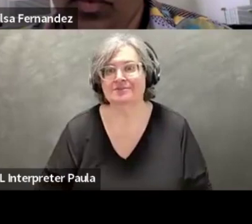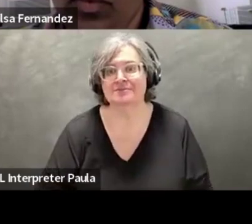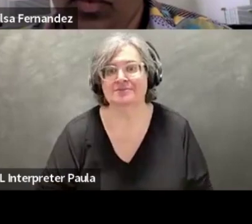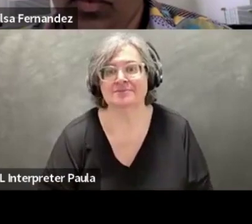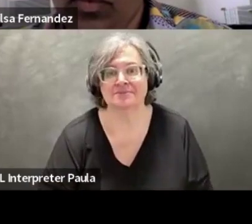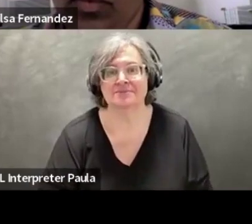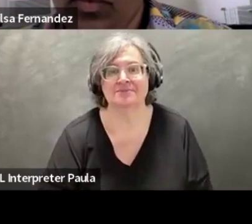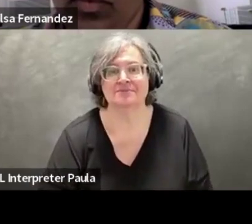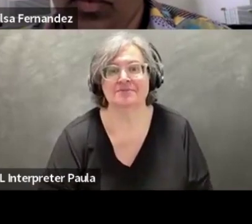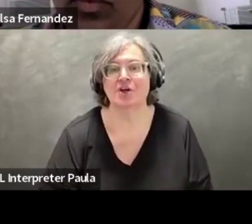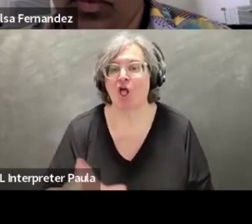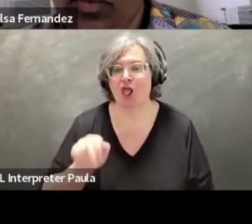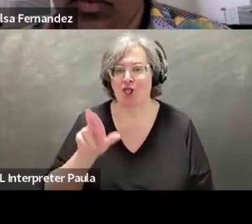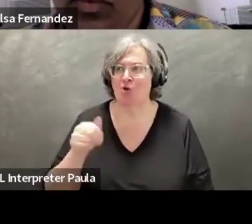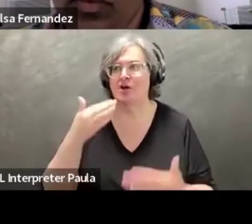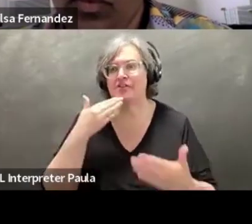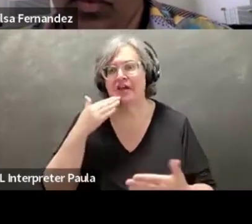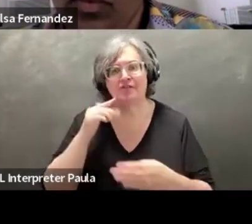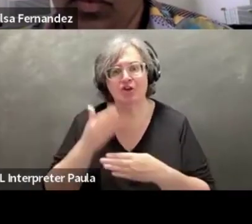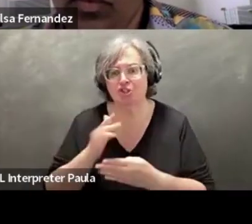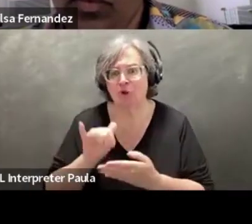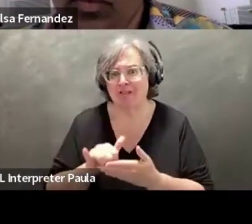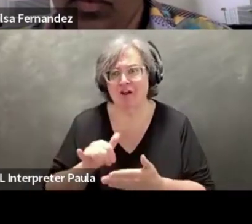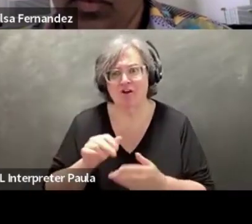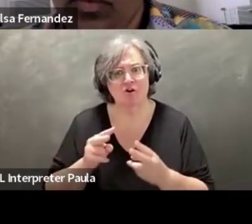powerful. Um, I love what you said. You know, this is what